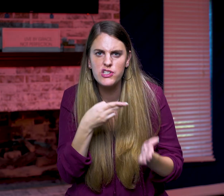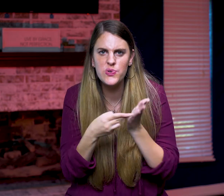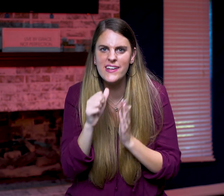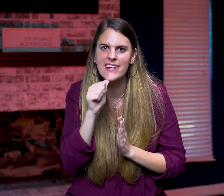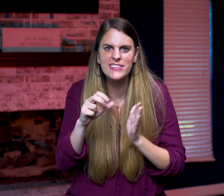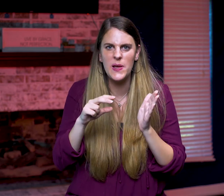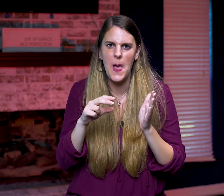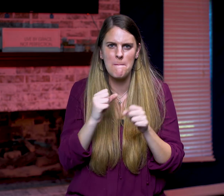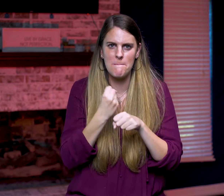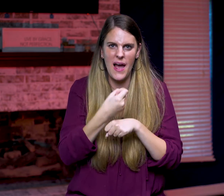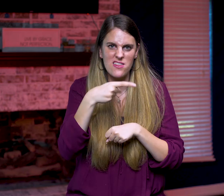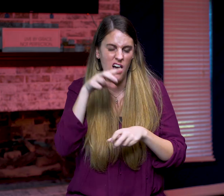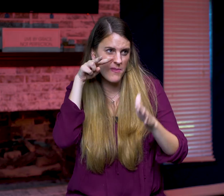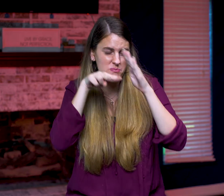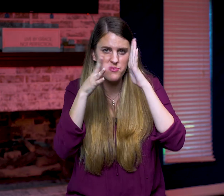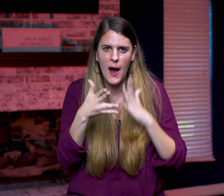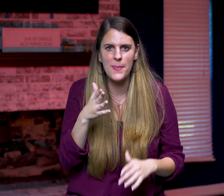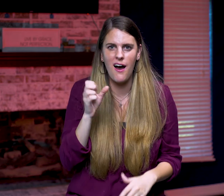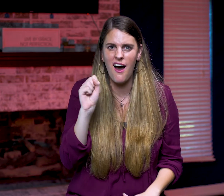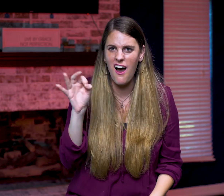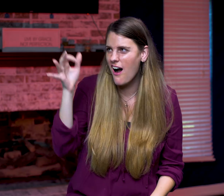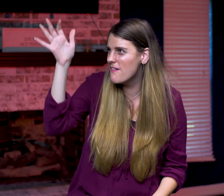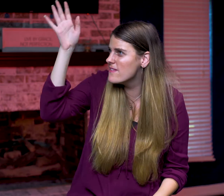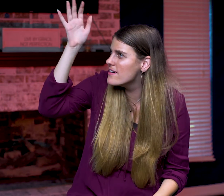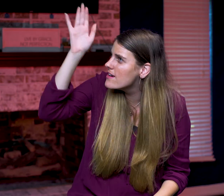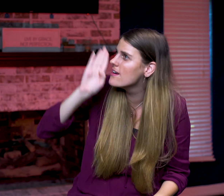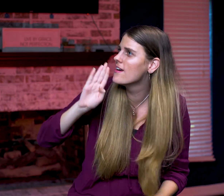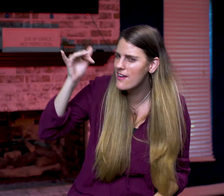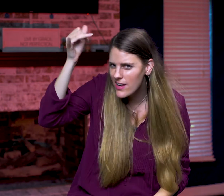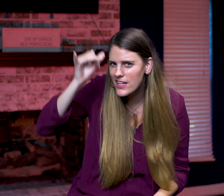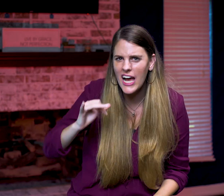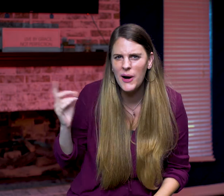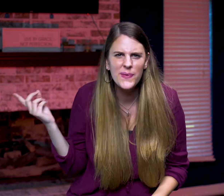truth that doesn’t make them a prophet of YHWH.